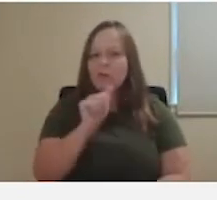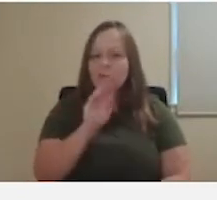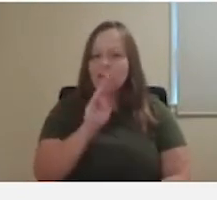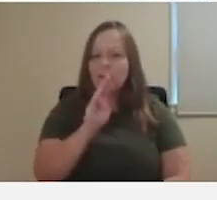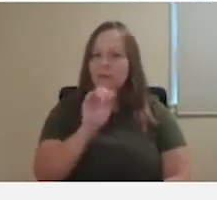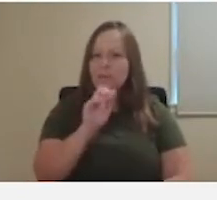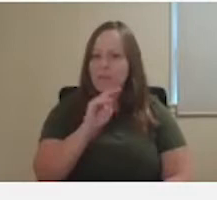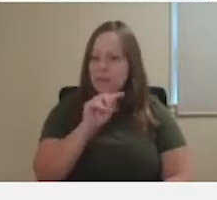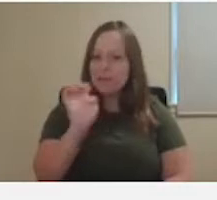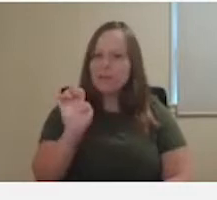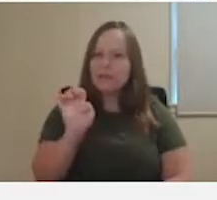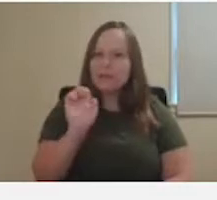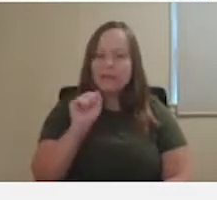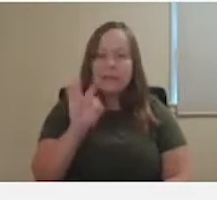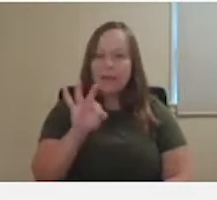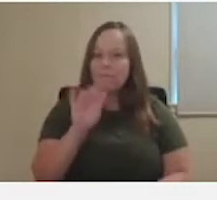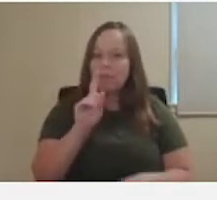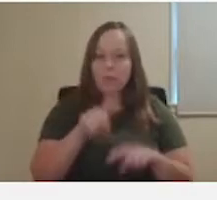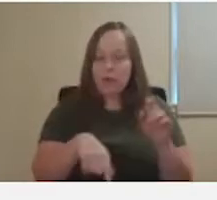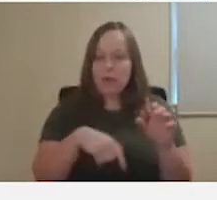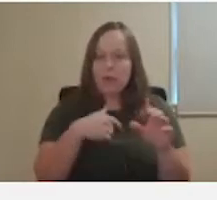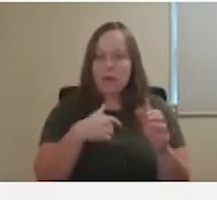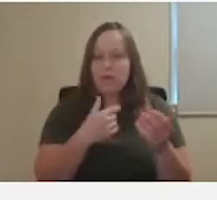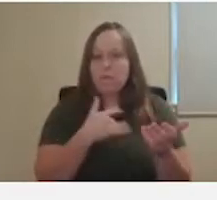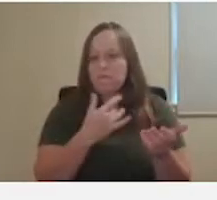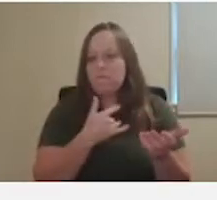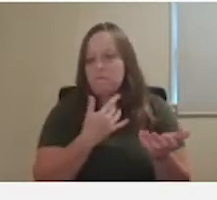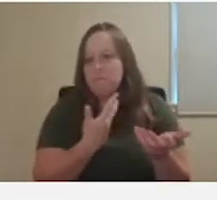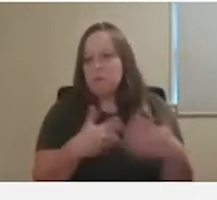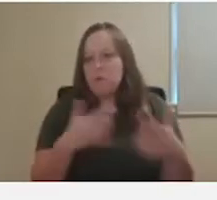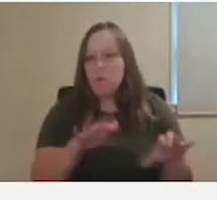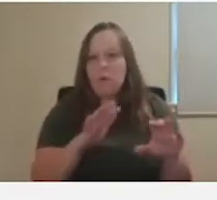if you're not feeling the portal route--